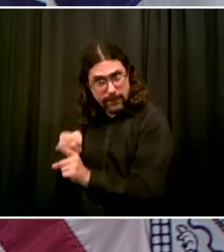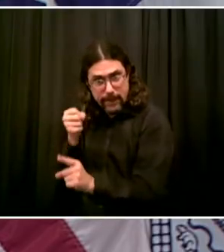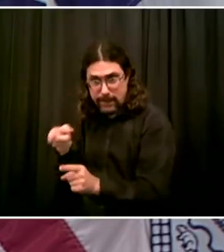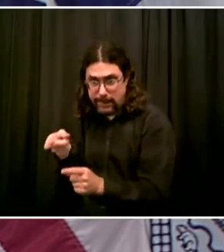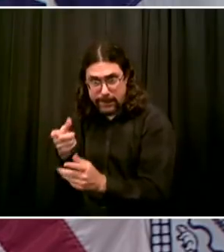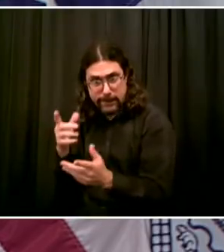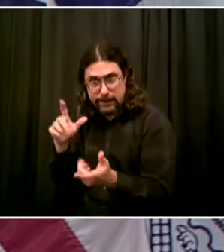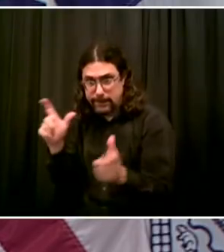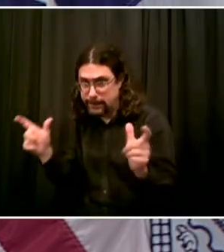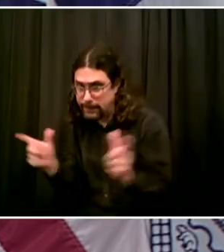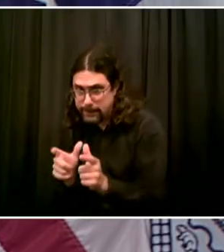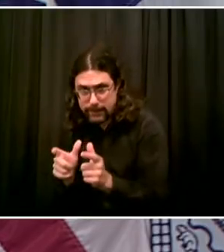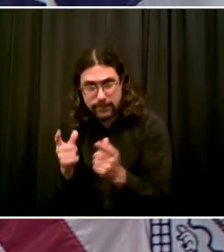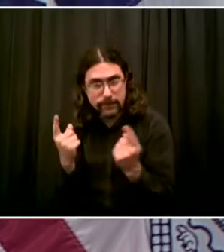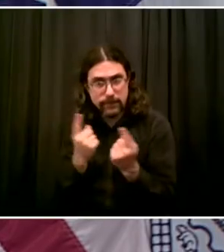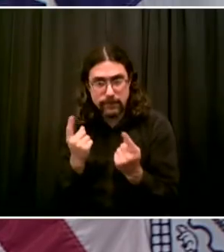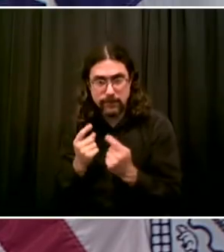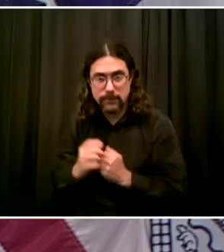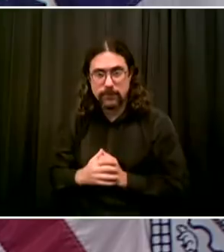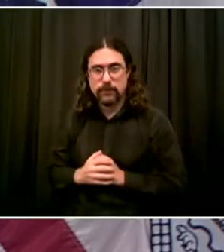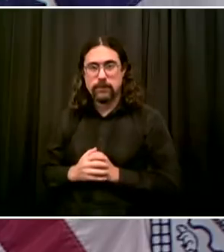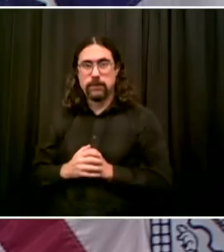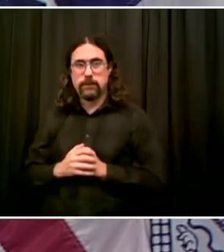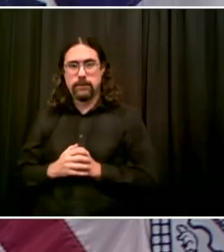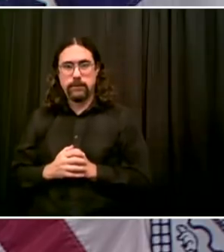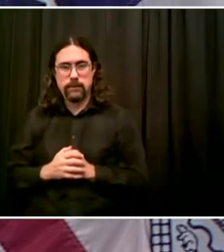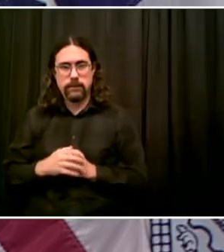WORK OF OUR CNOUTTERERRORISM